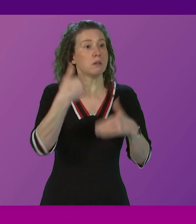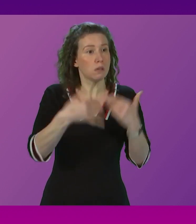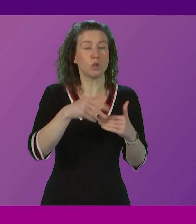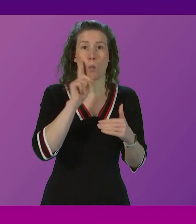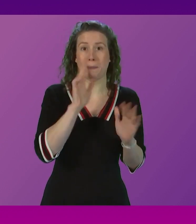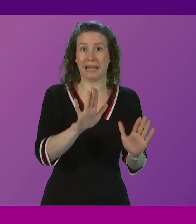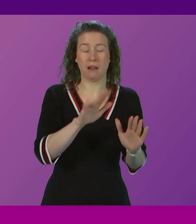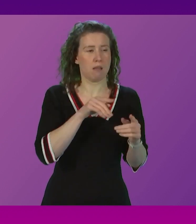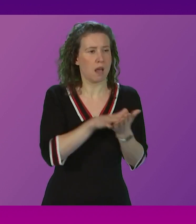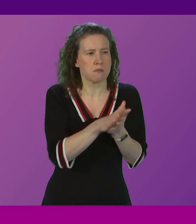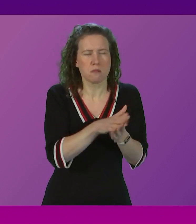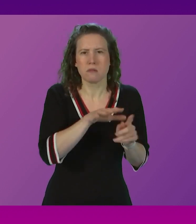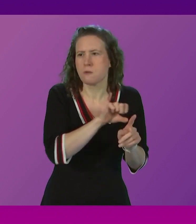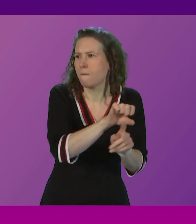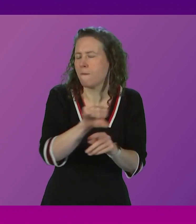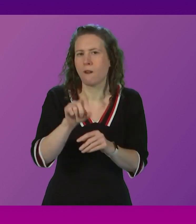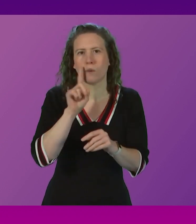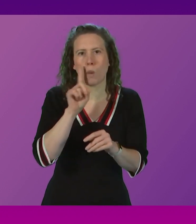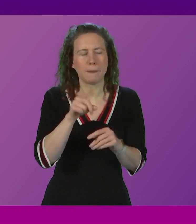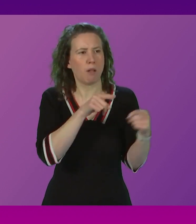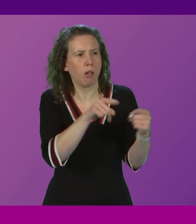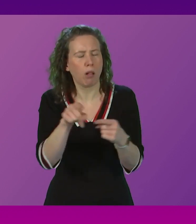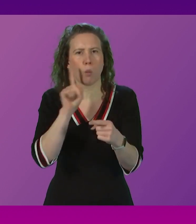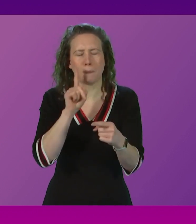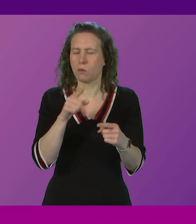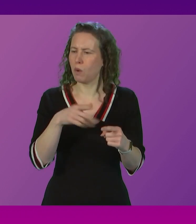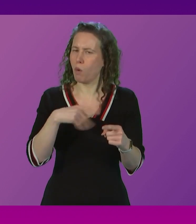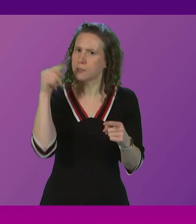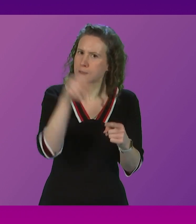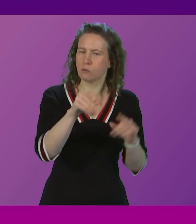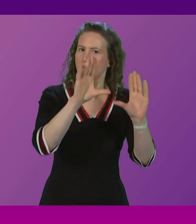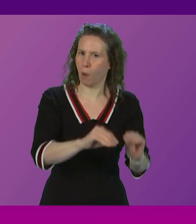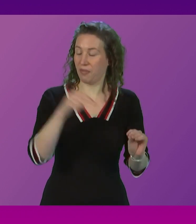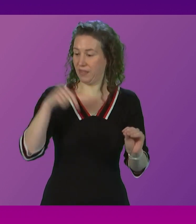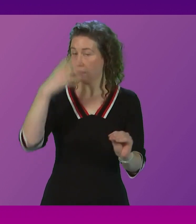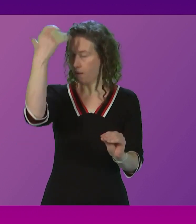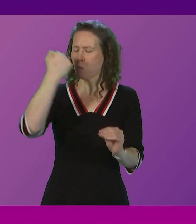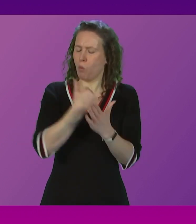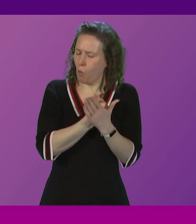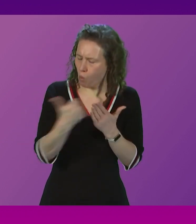and abusive men who do that. This Government always will do that, in a range of different ways.